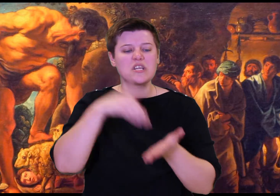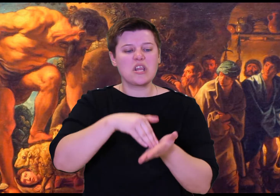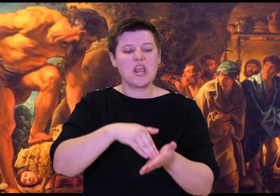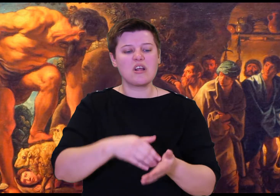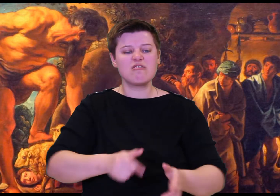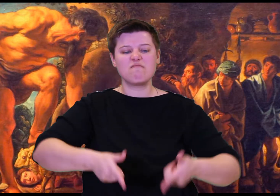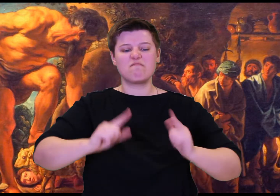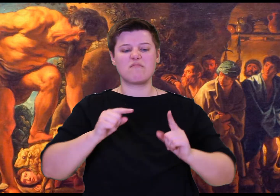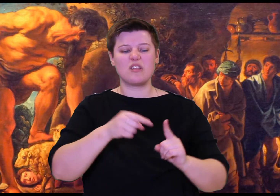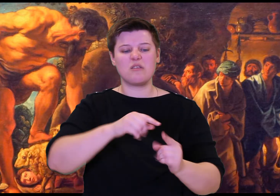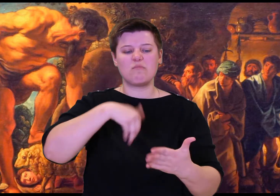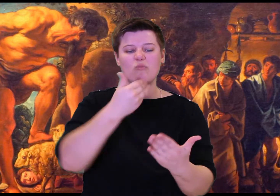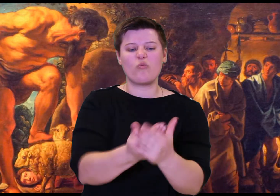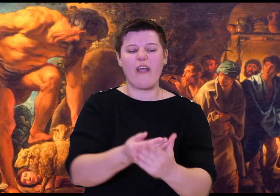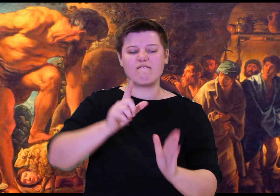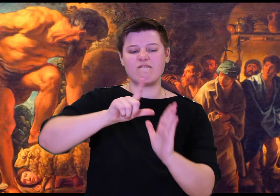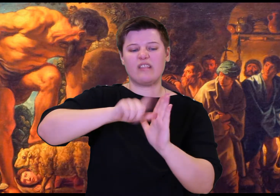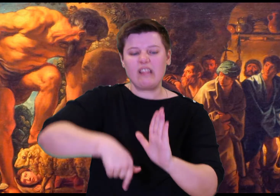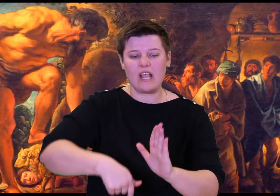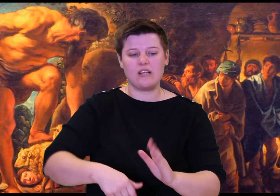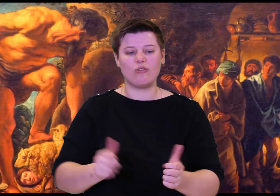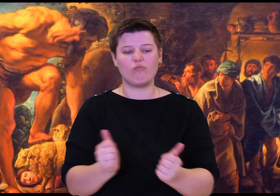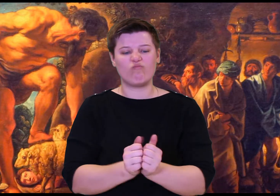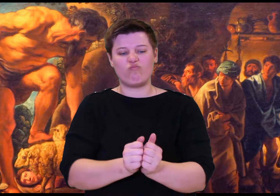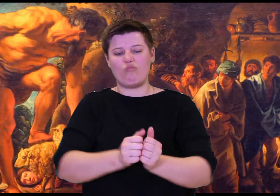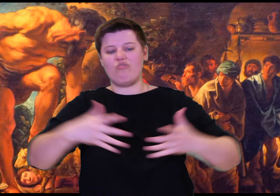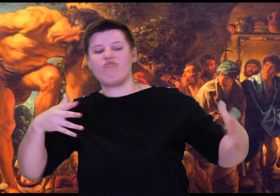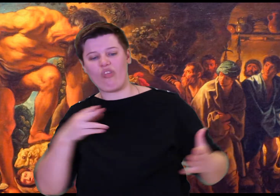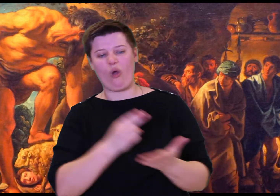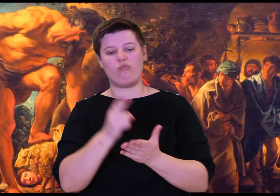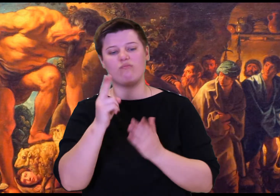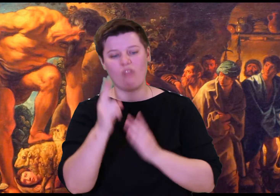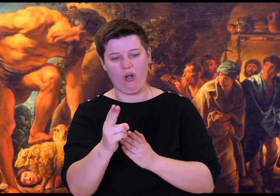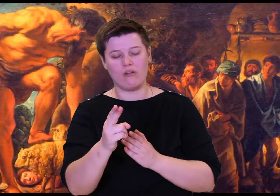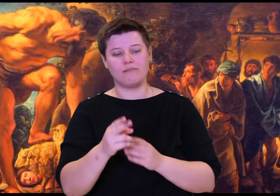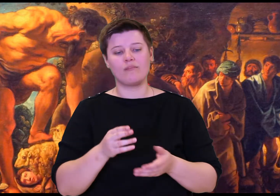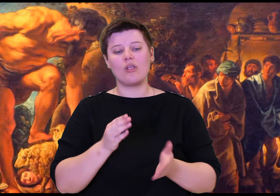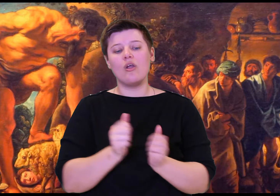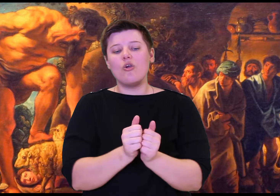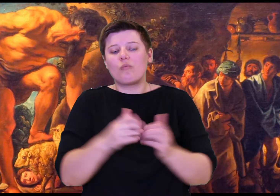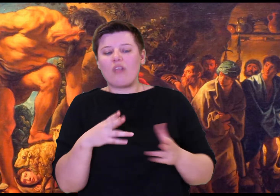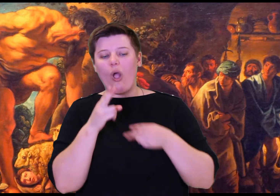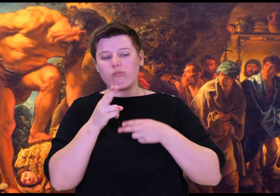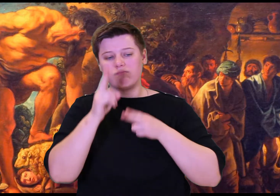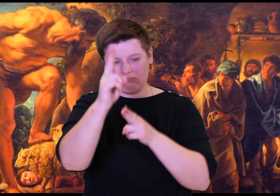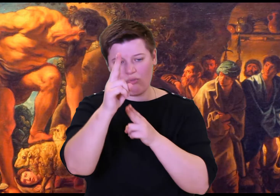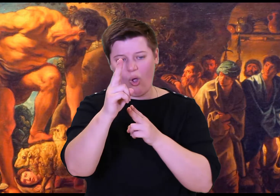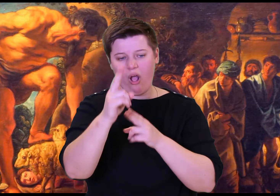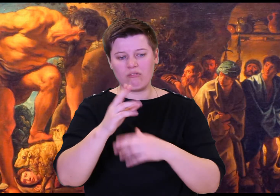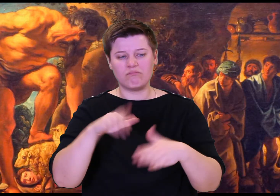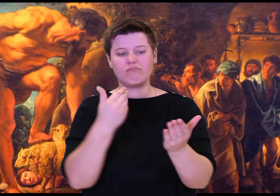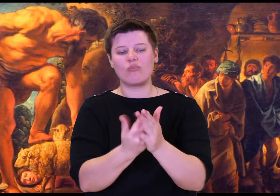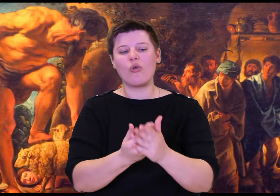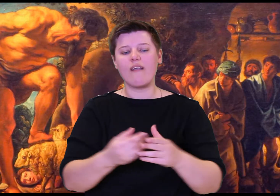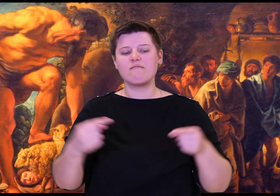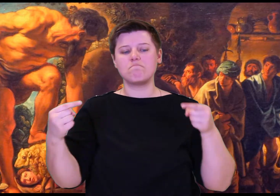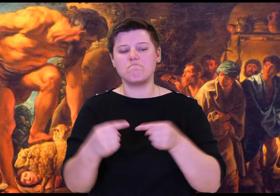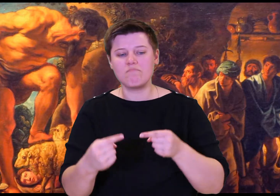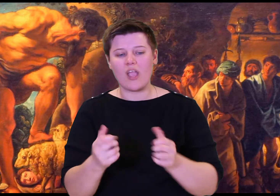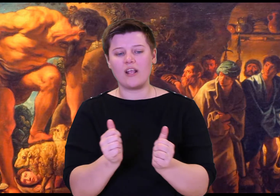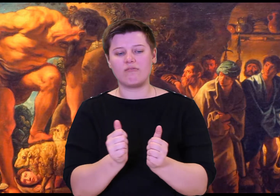'Listen to me, Earthshaker, blue-haired Lord Poseidon,